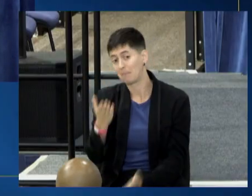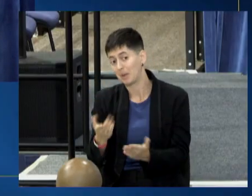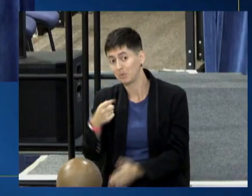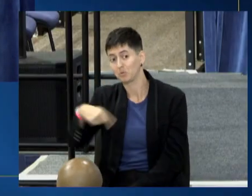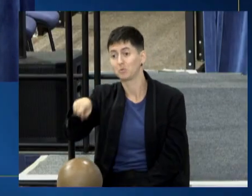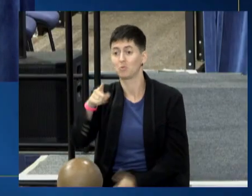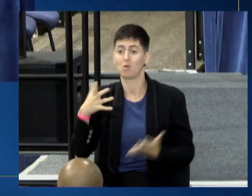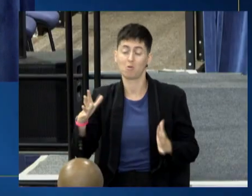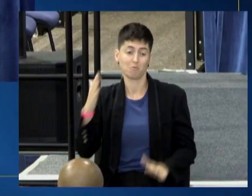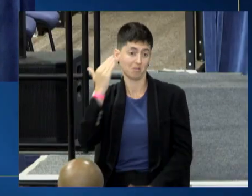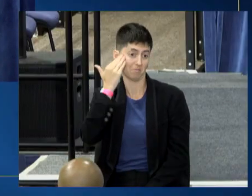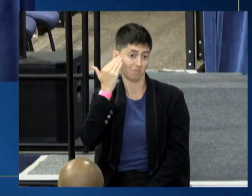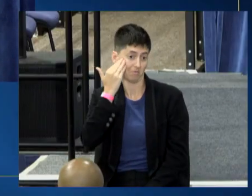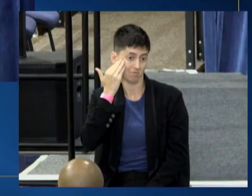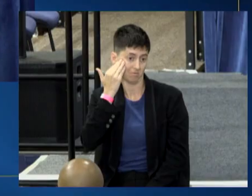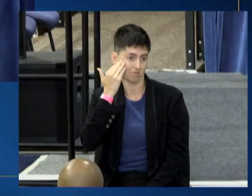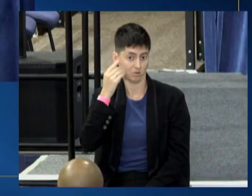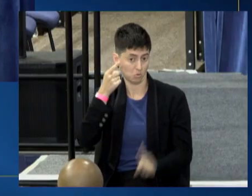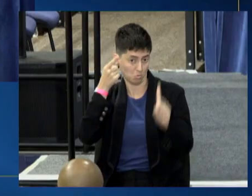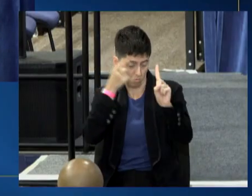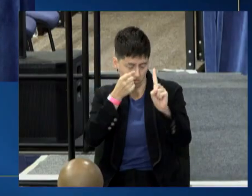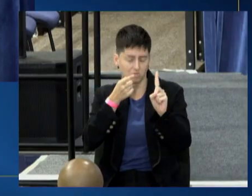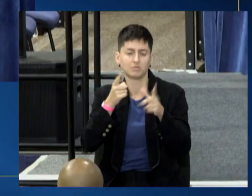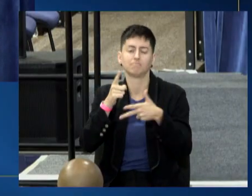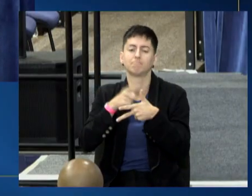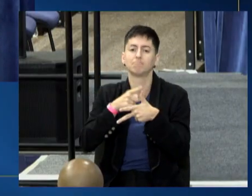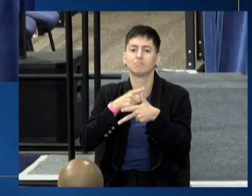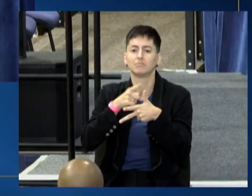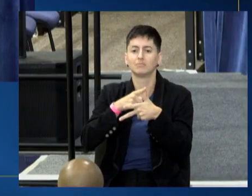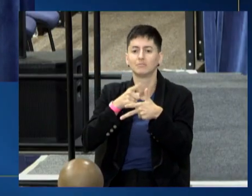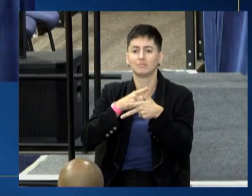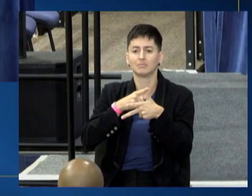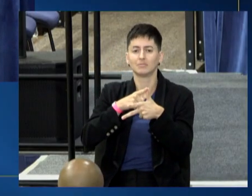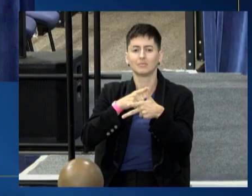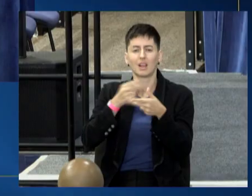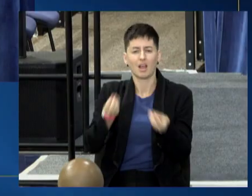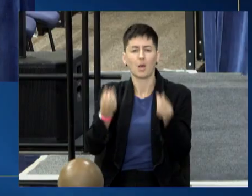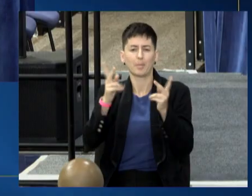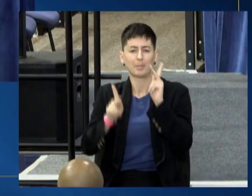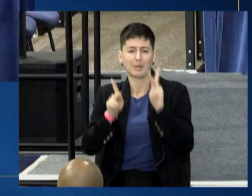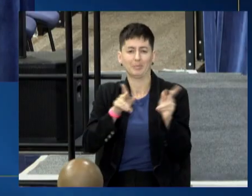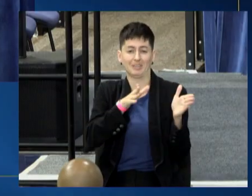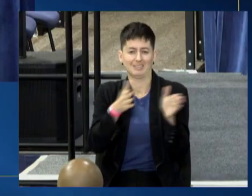to reduce the death rate of cancer by 50 percent over the next 25 years. And second,